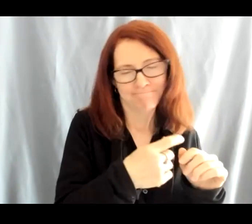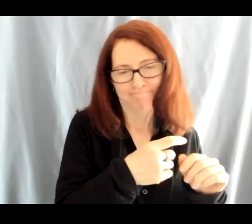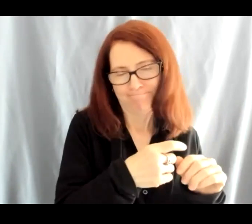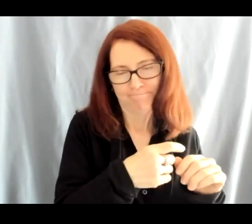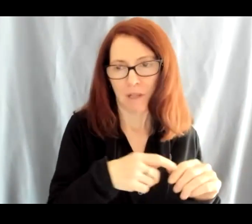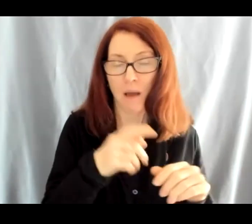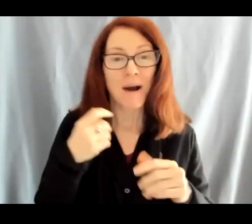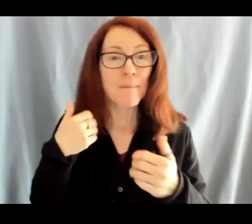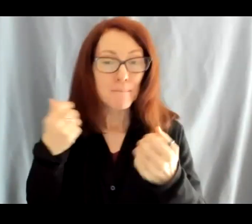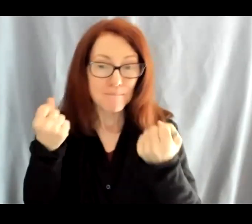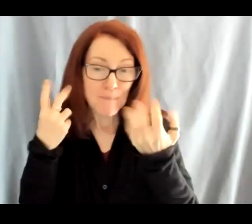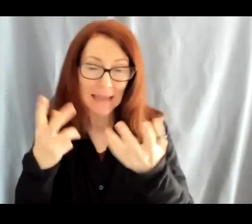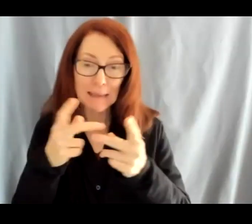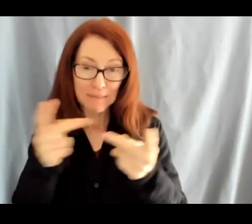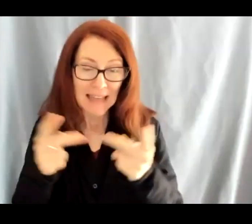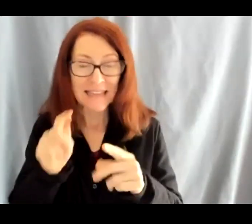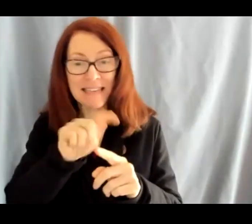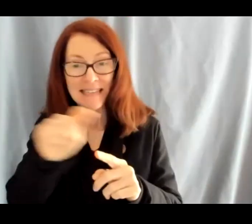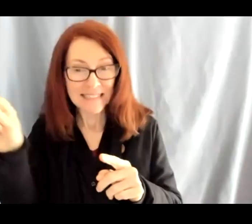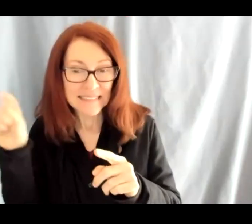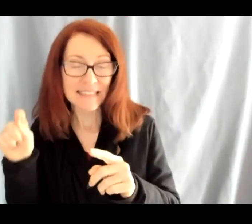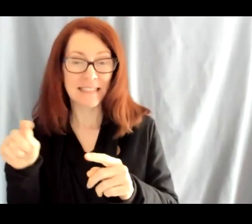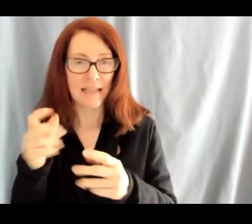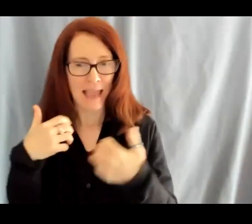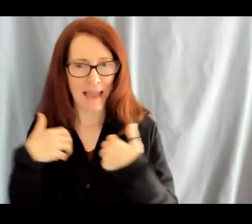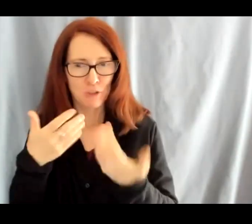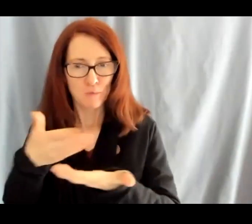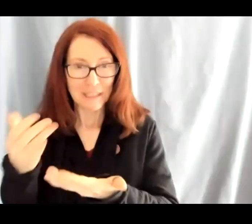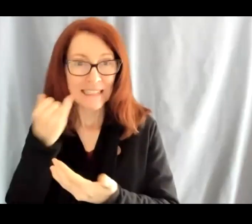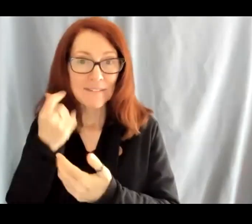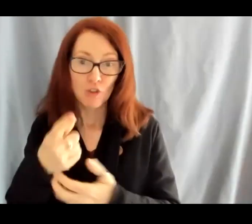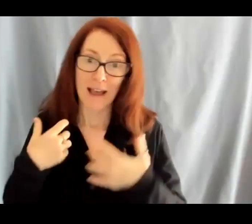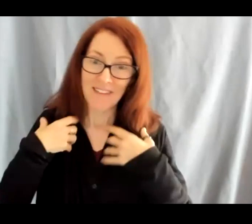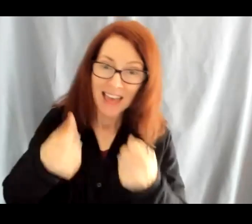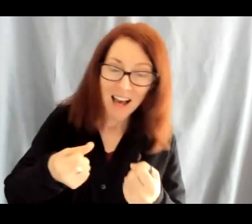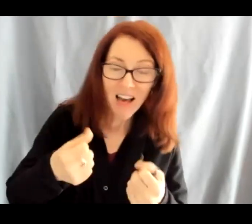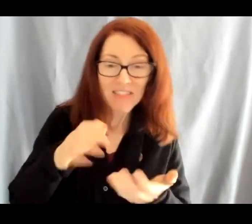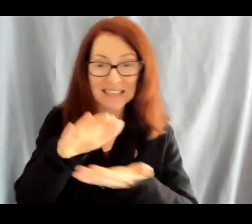you have like health and sanitation type concerns that's something you can definitely look